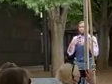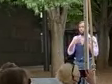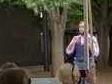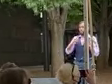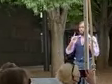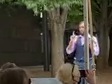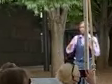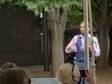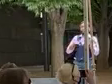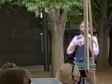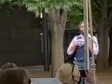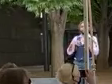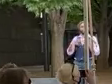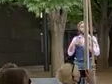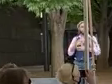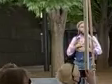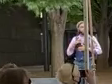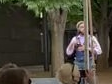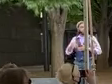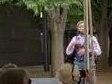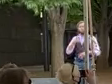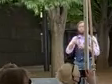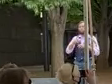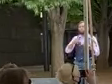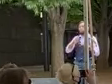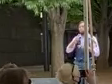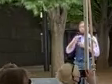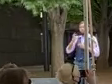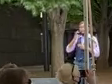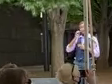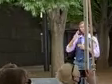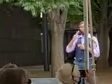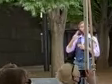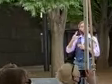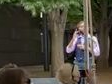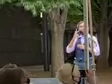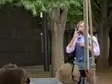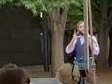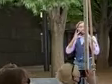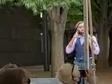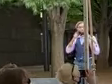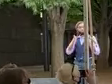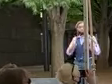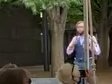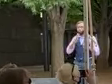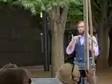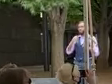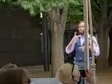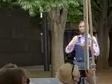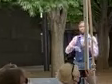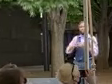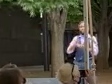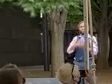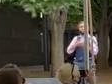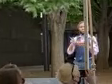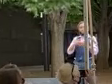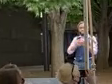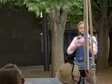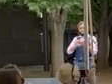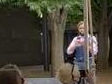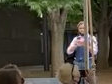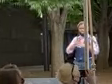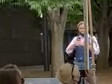including those who are blind or visually impaired, who right now are unable to read the illegible Braille on the walls behind us.